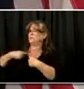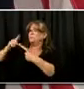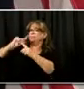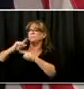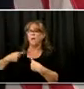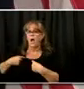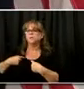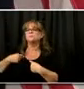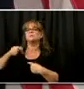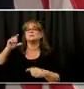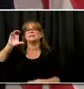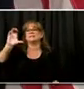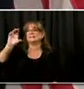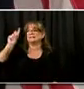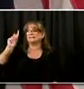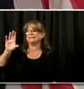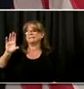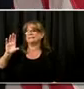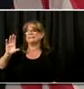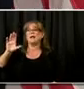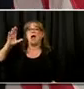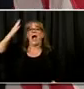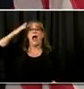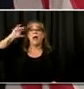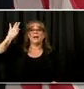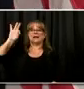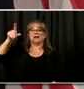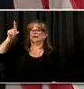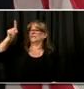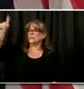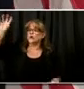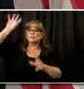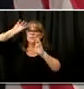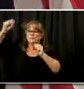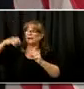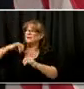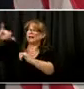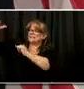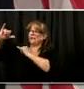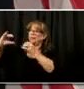the president is aware of the information that reaches us. But I have been pleased with the